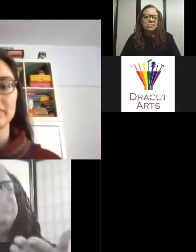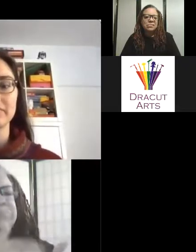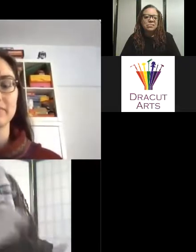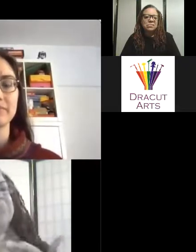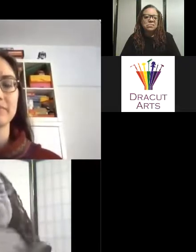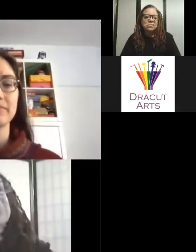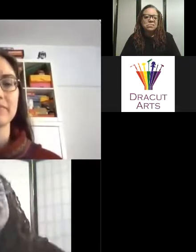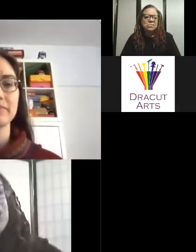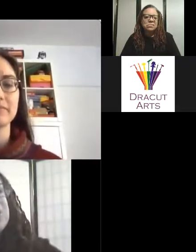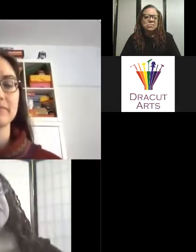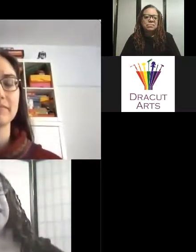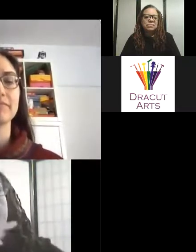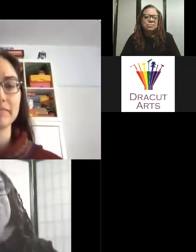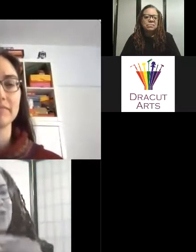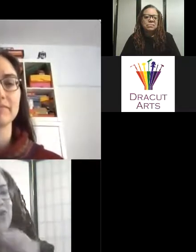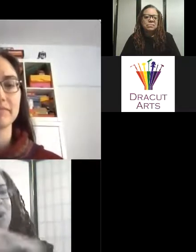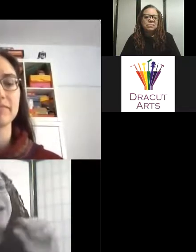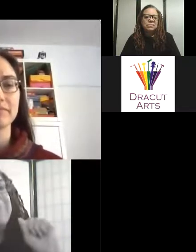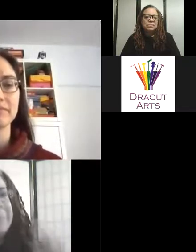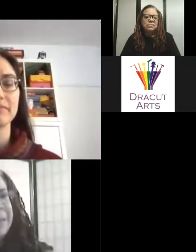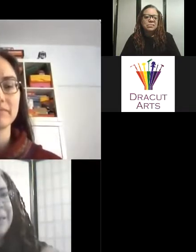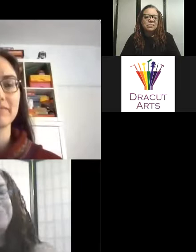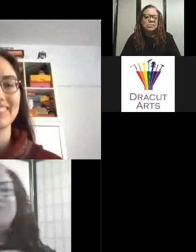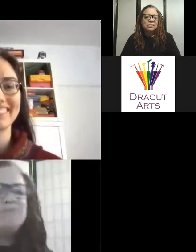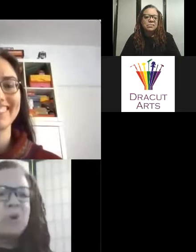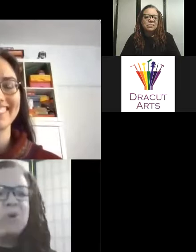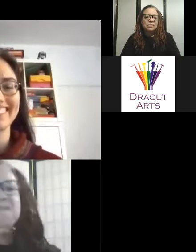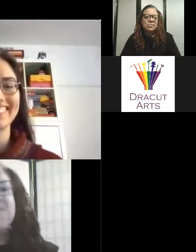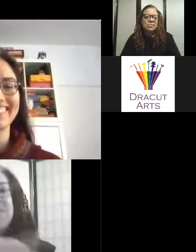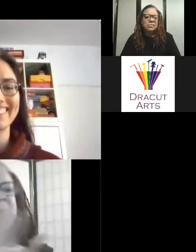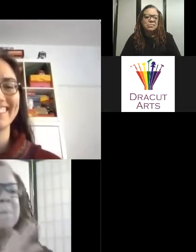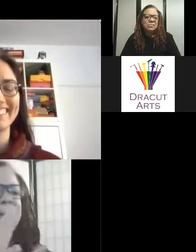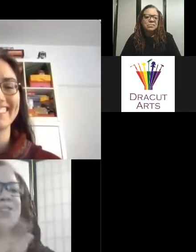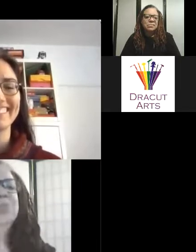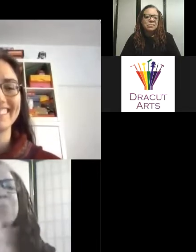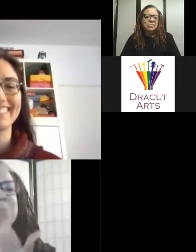interesting, I could do like a little 40-50 page book, I'll just cherry pick the cool parts,